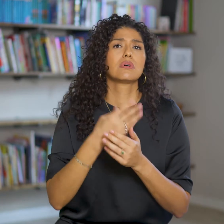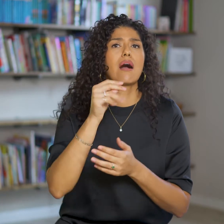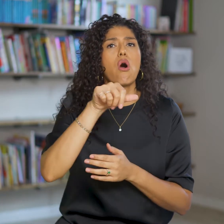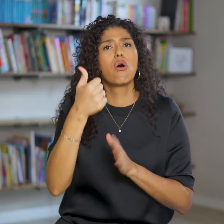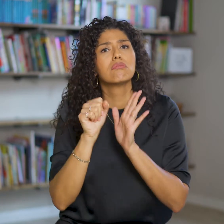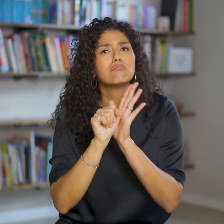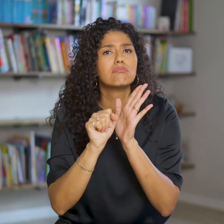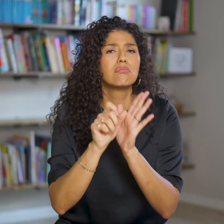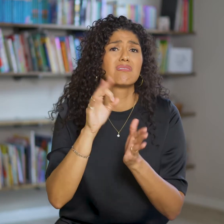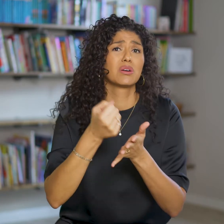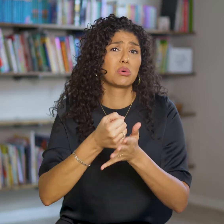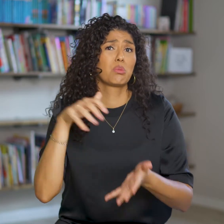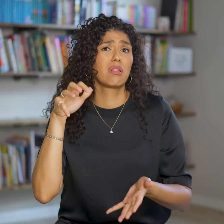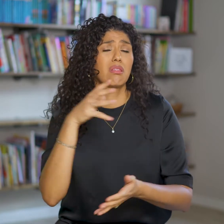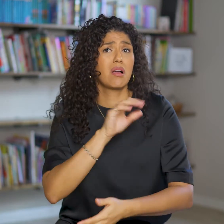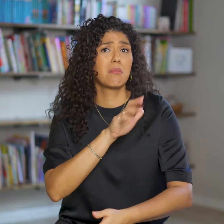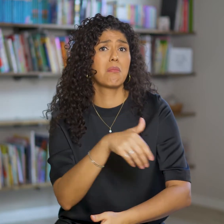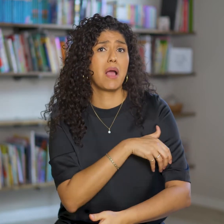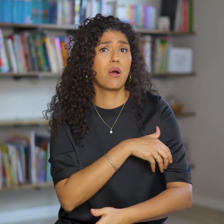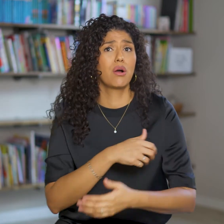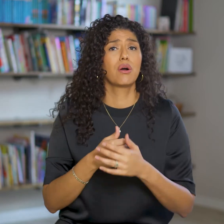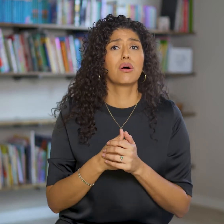and other signs of wealth and power.